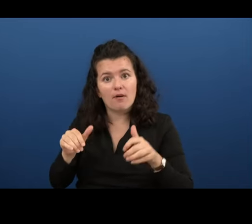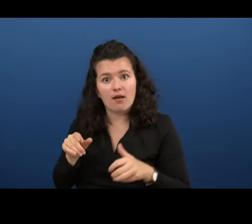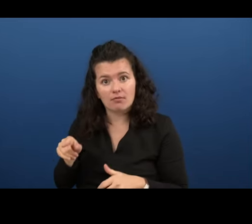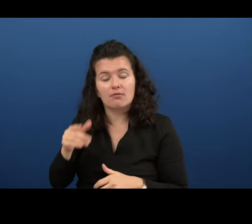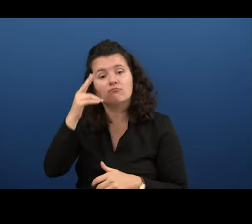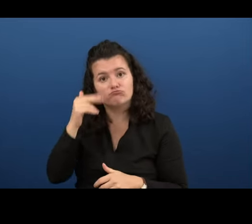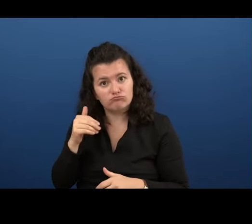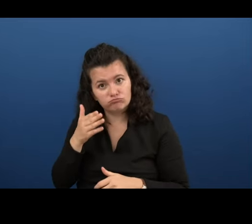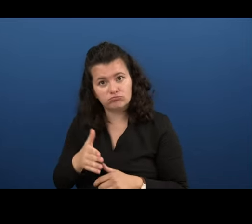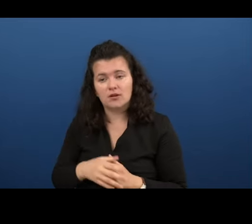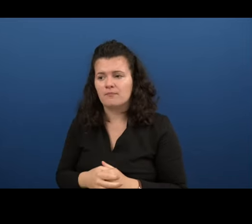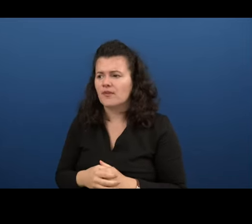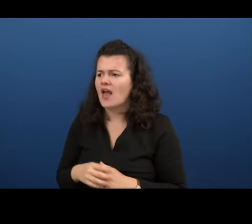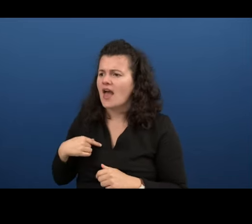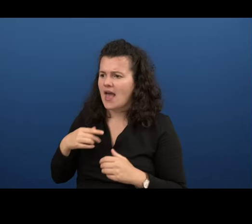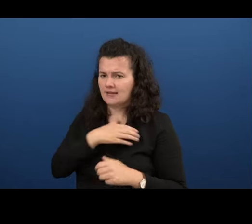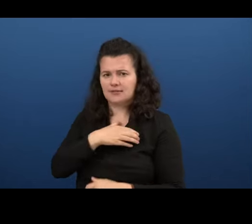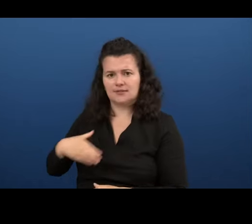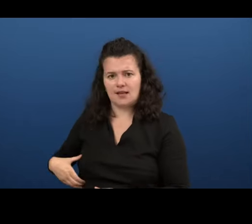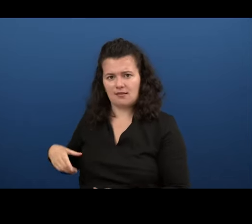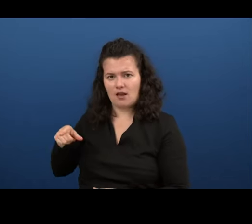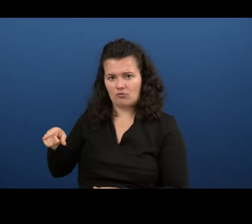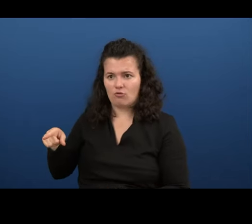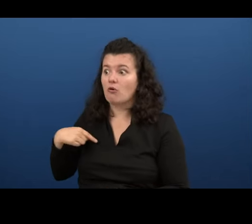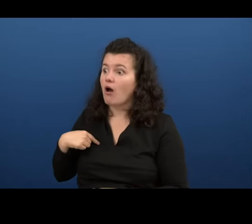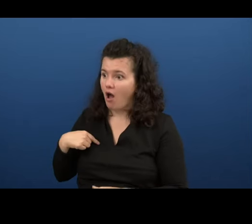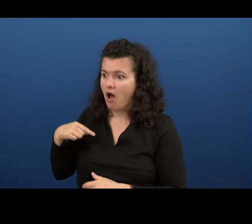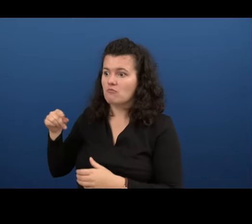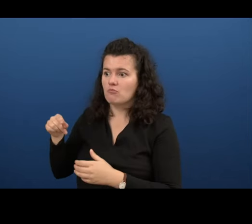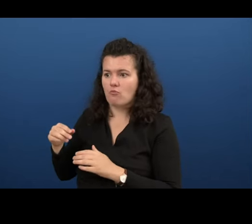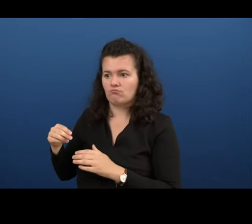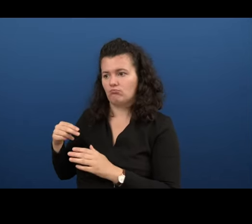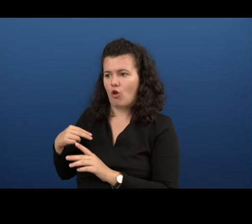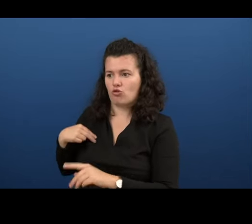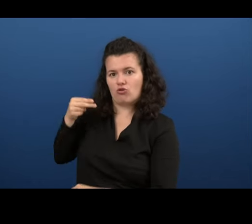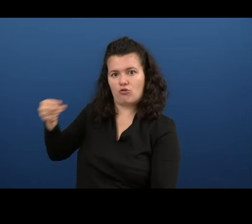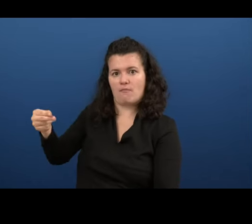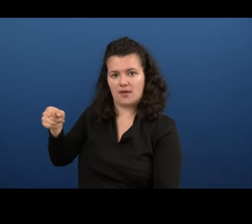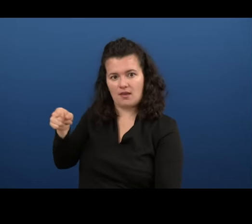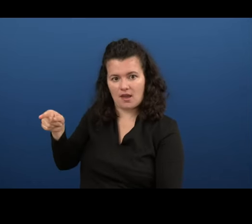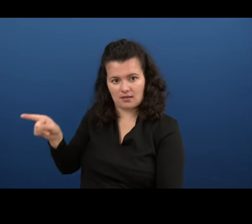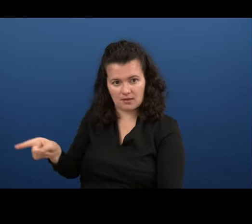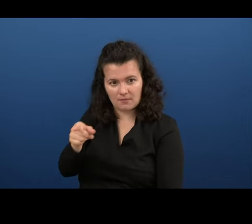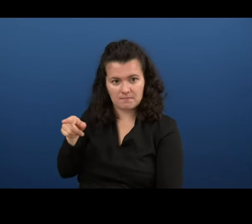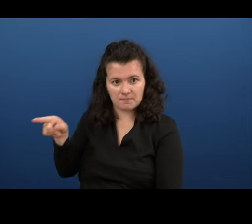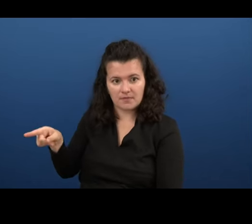the Senate, and elected MP, and unlimited MP, who are all people living with disability.